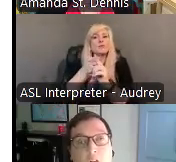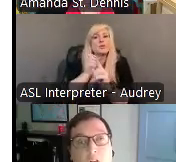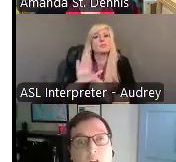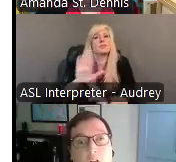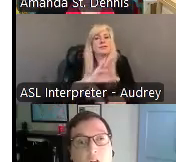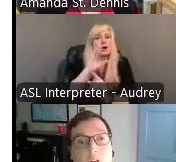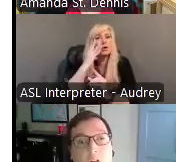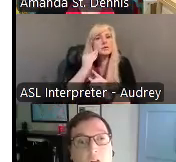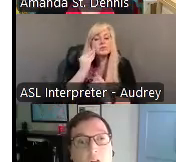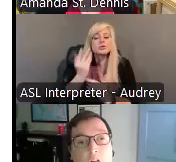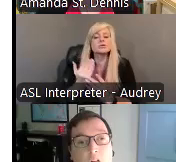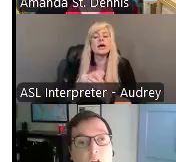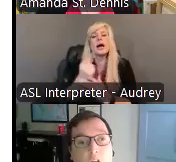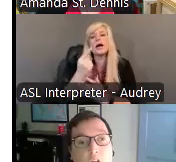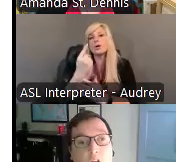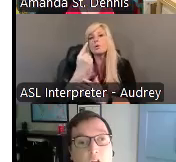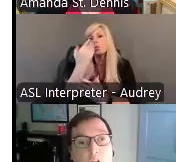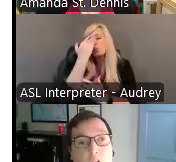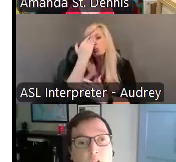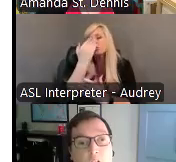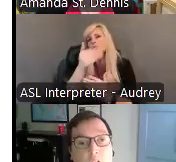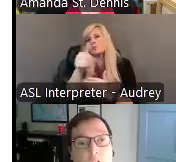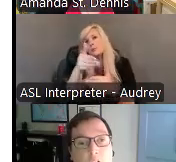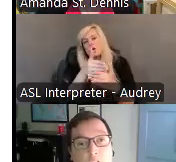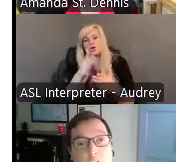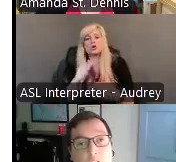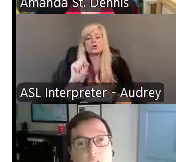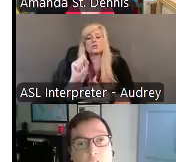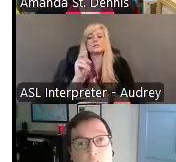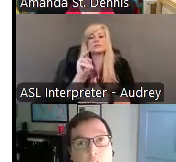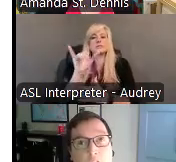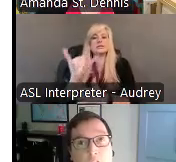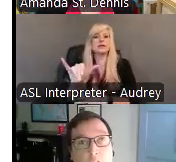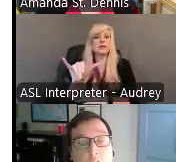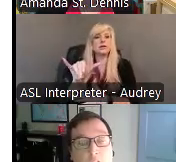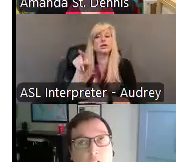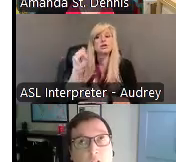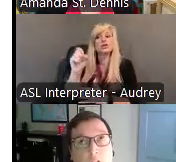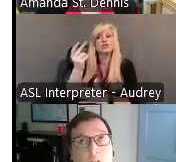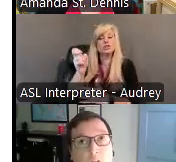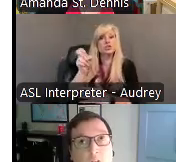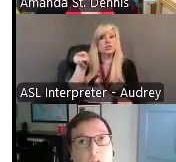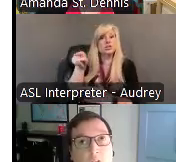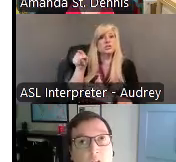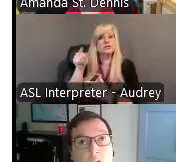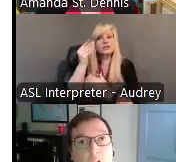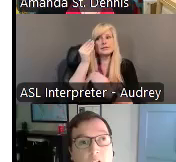I know one of our other partners, Sunny Dong, she has shared, she is always learning from partners.